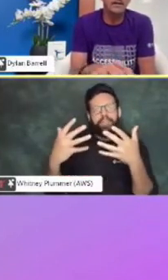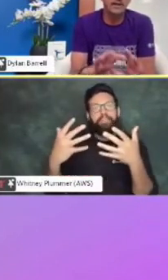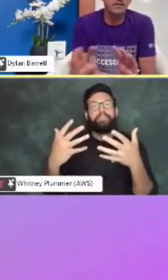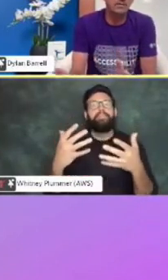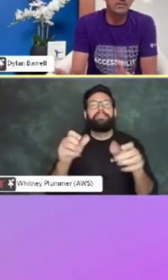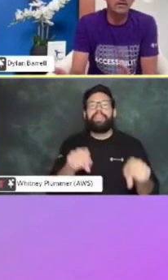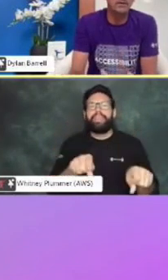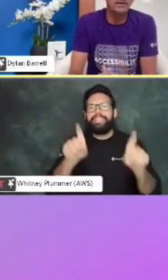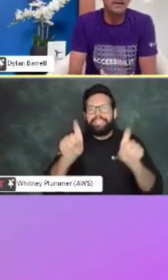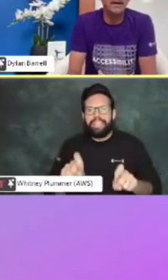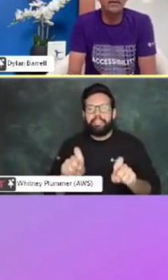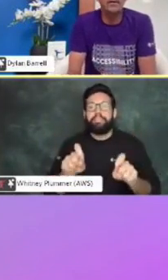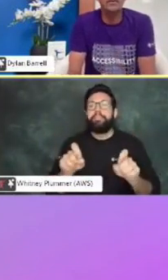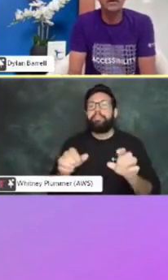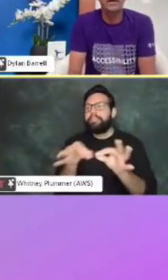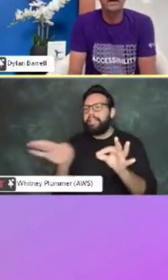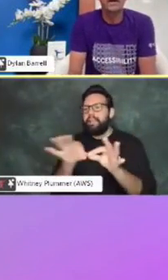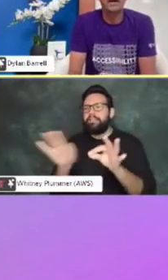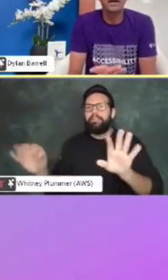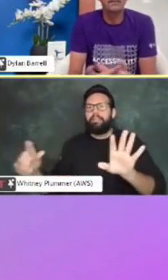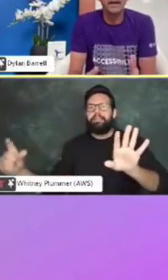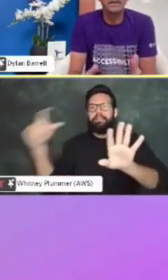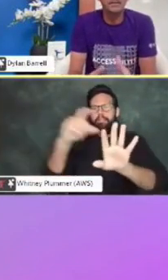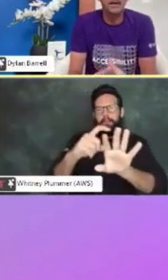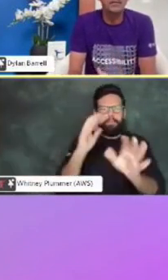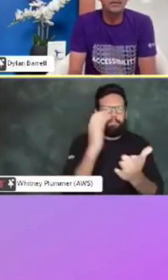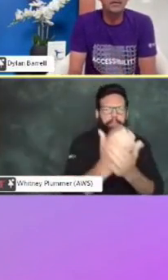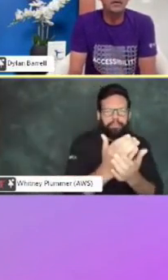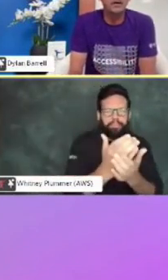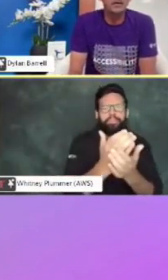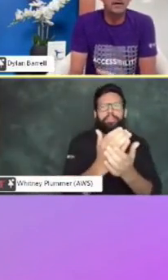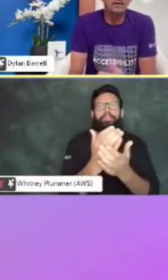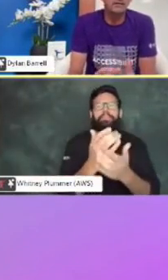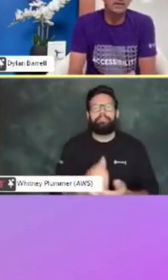and other complex backgrounds. That's paid feature and that builds